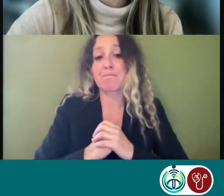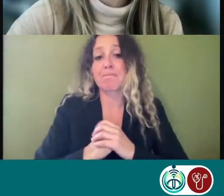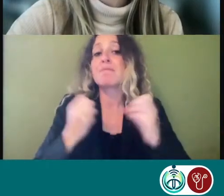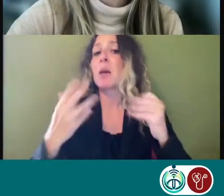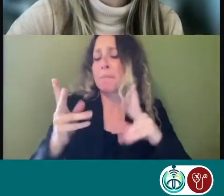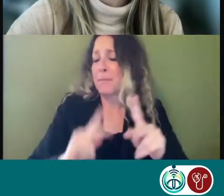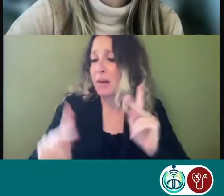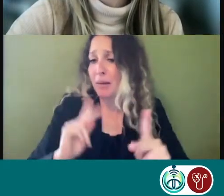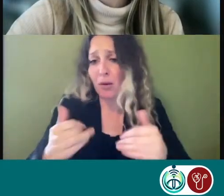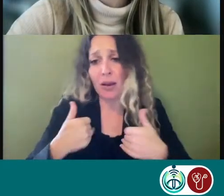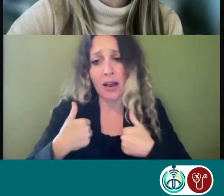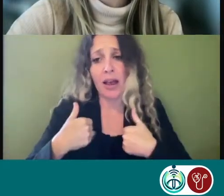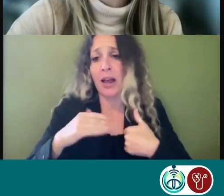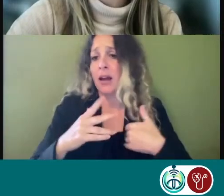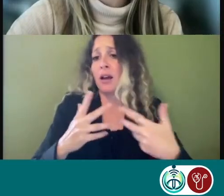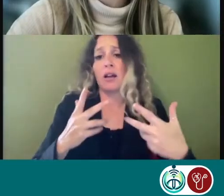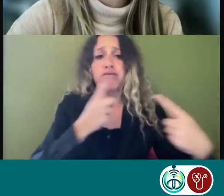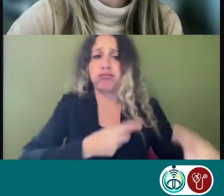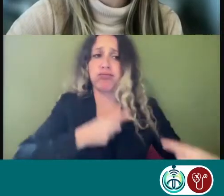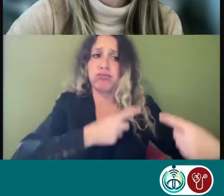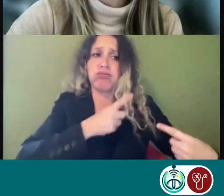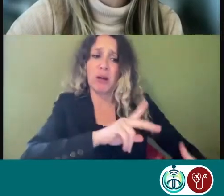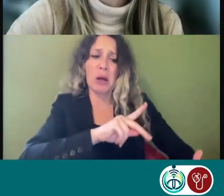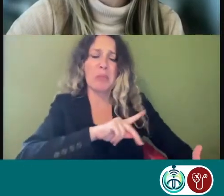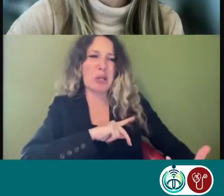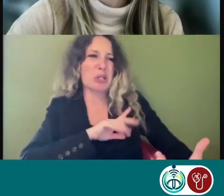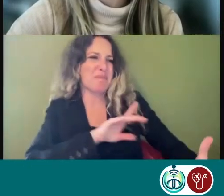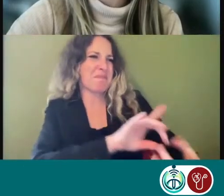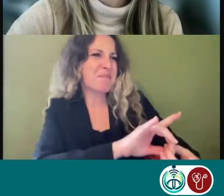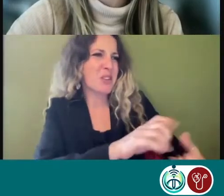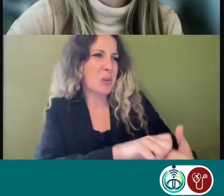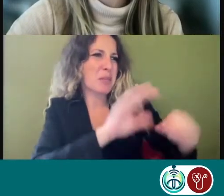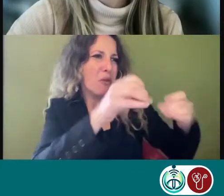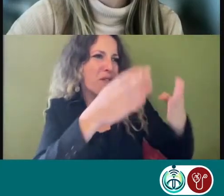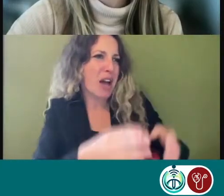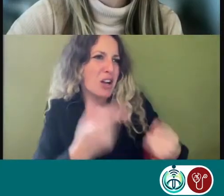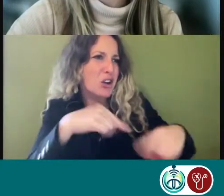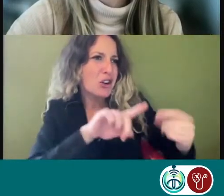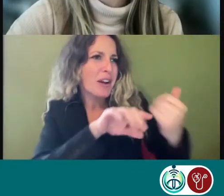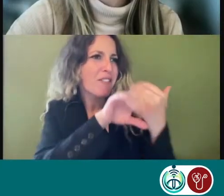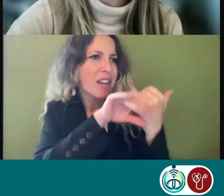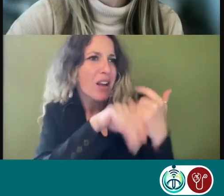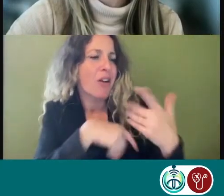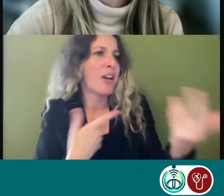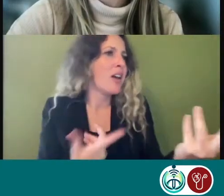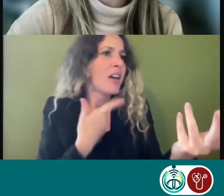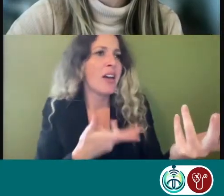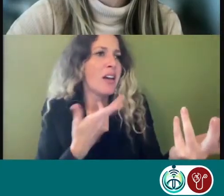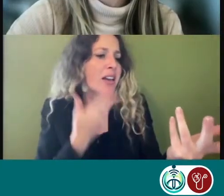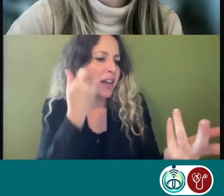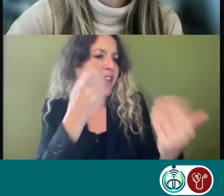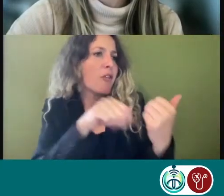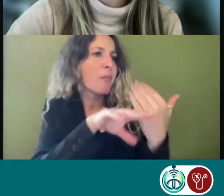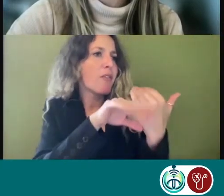making a personal connection with the provider of a video. And they particularly highlighted that this was true if it was a provider that they've never seen in person before.